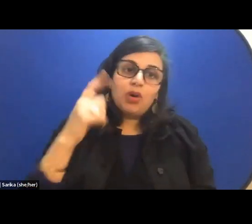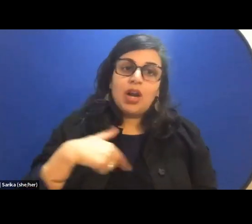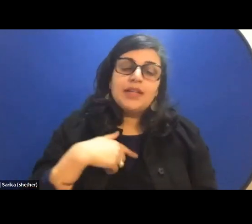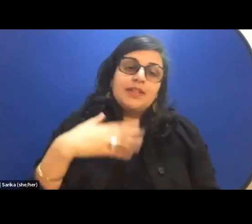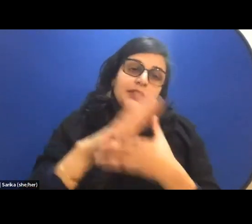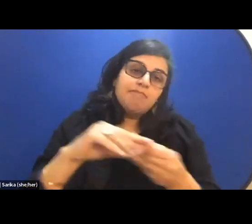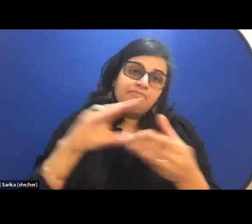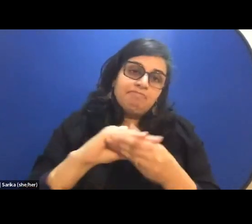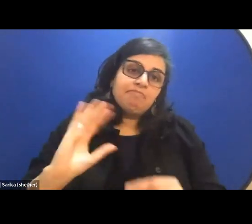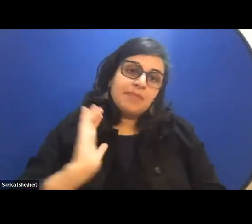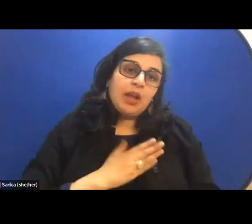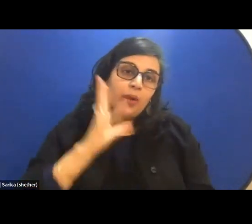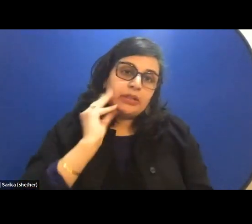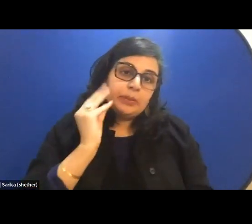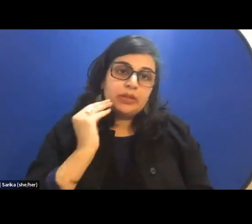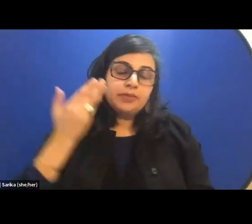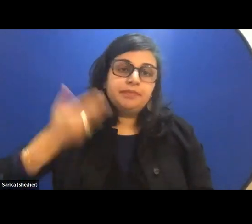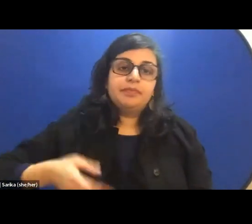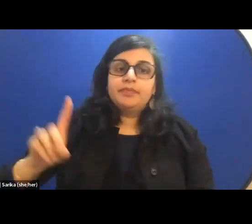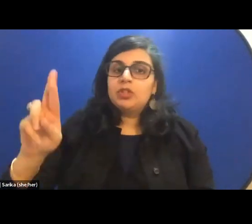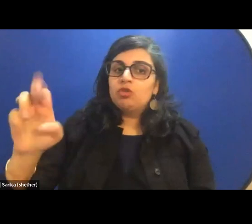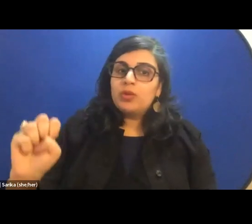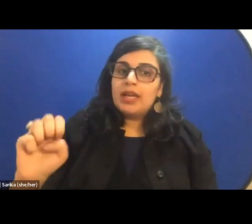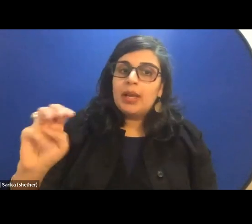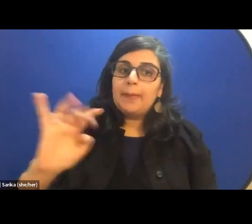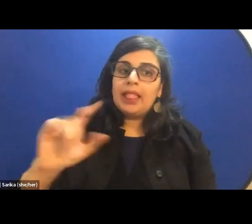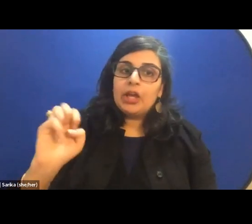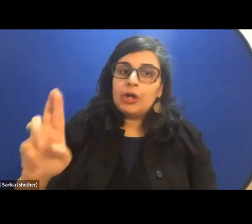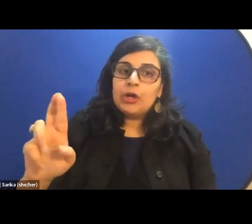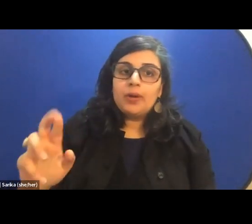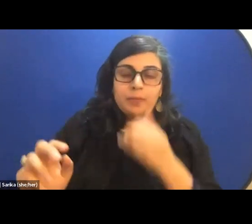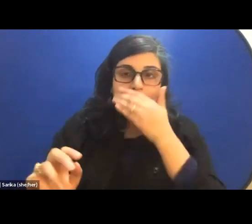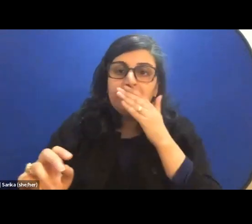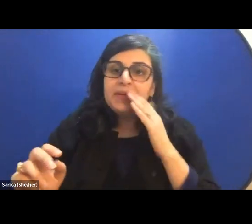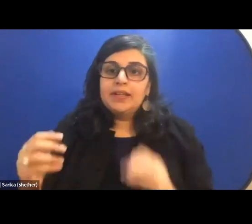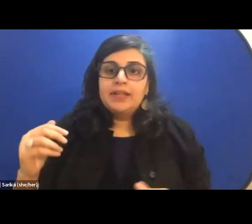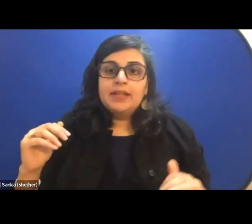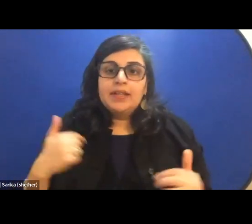And thank you to ACLU of Oregon for providing a space for us to be able to speak on our